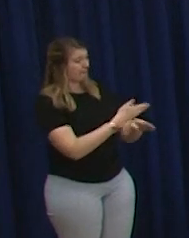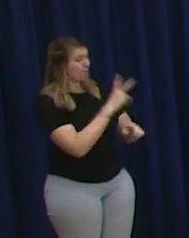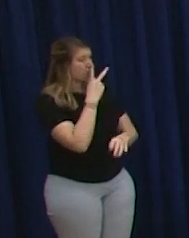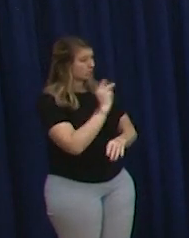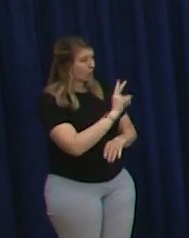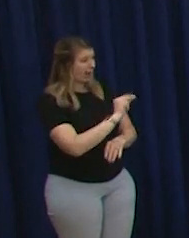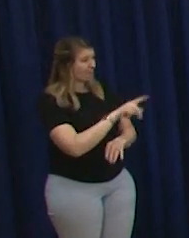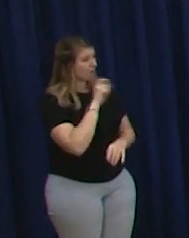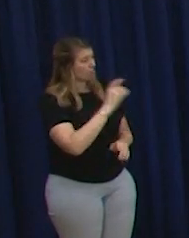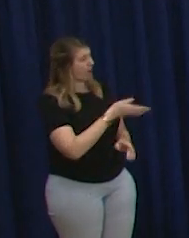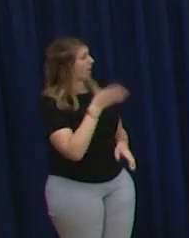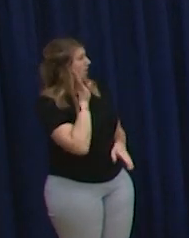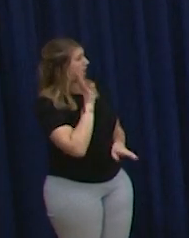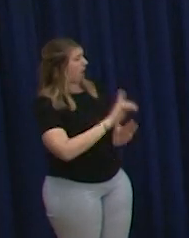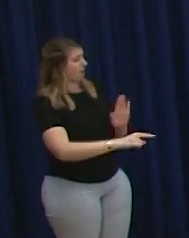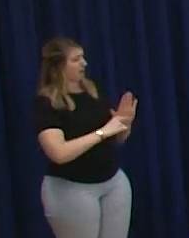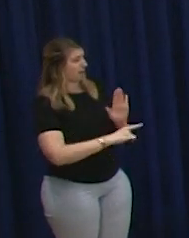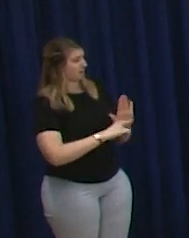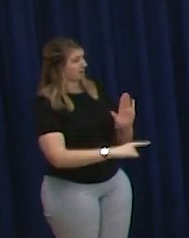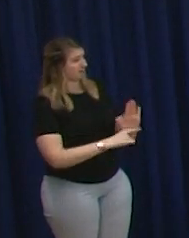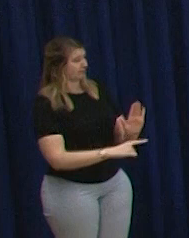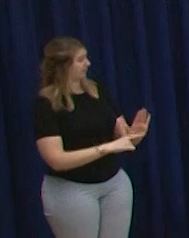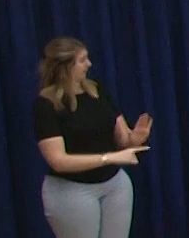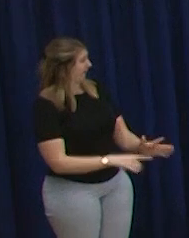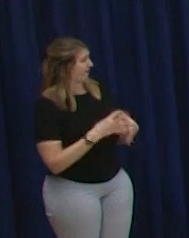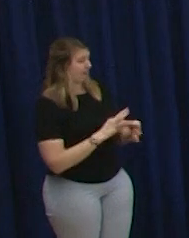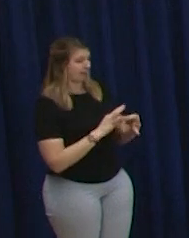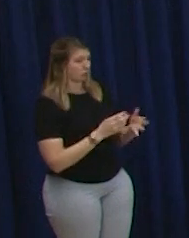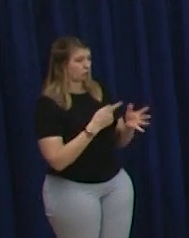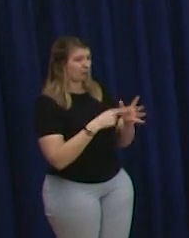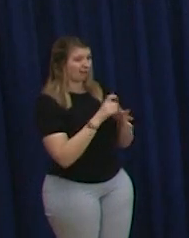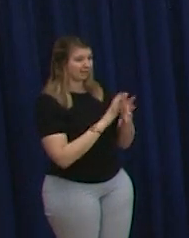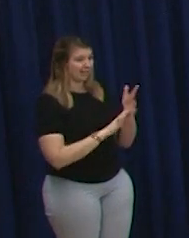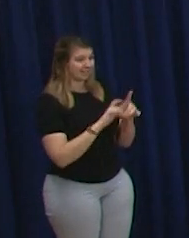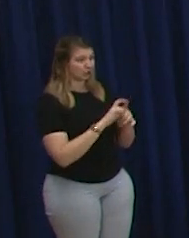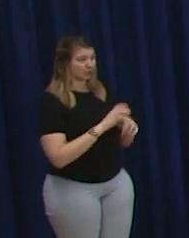when compared to neurotypical children; it's not surprising that like self-esteem is not something